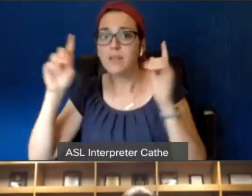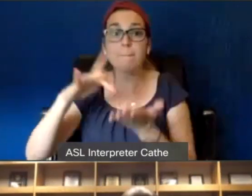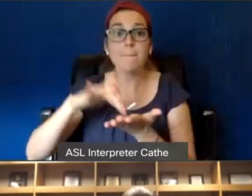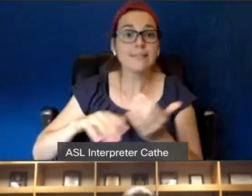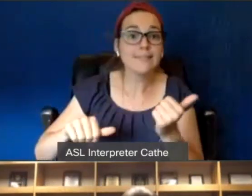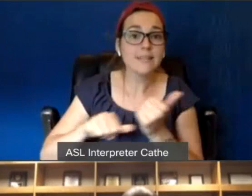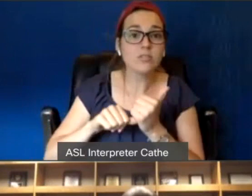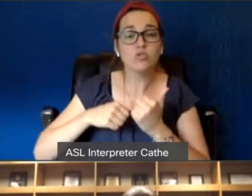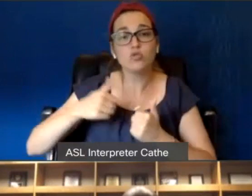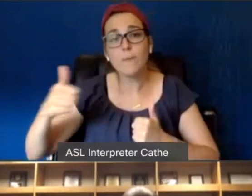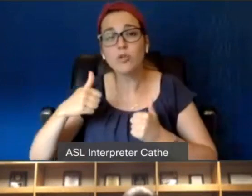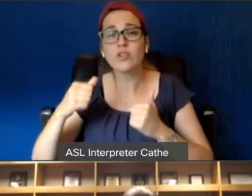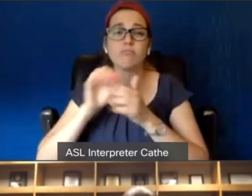is like what we specialize in.